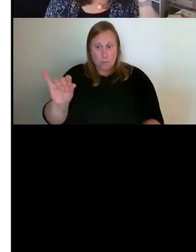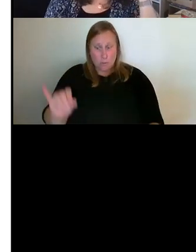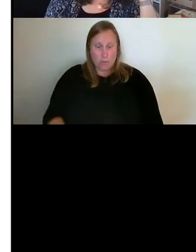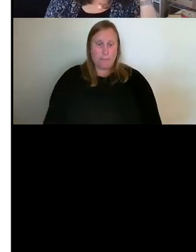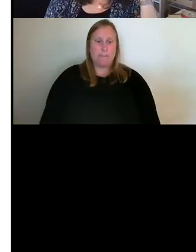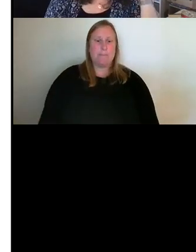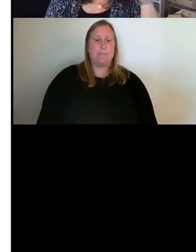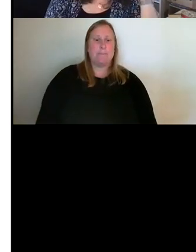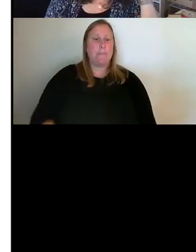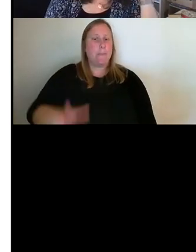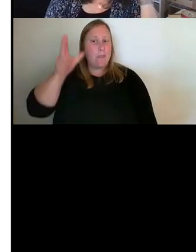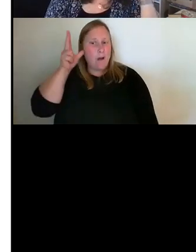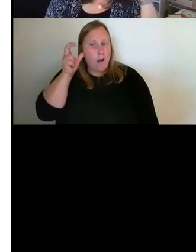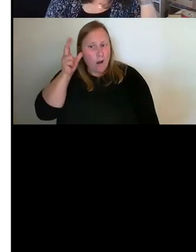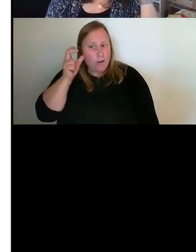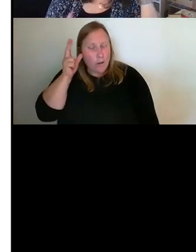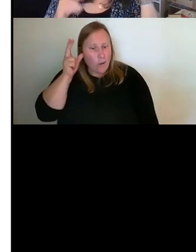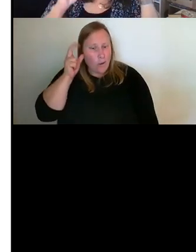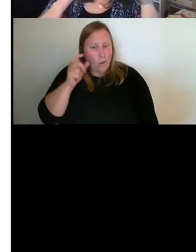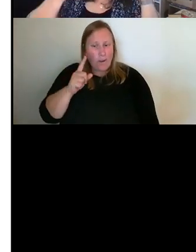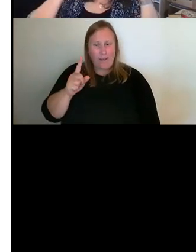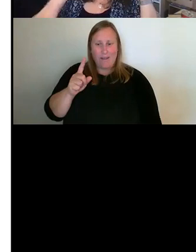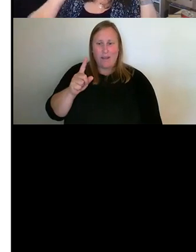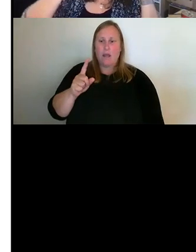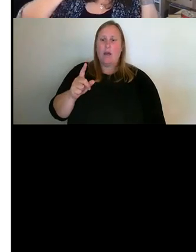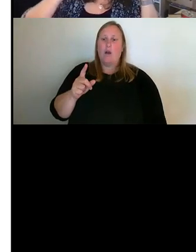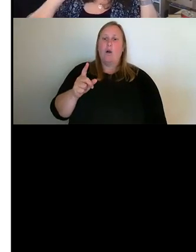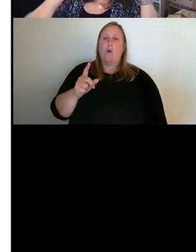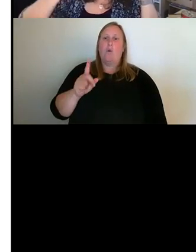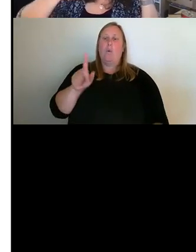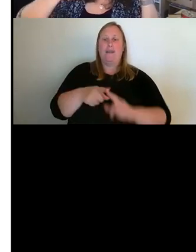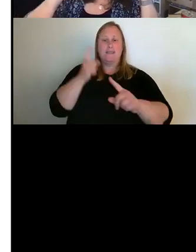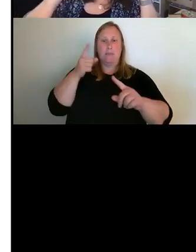Audio noises where every exit and entrance makes a